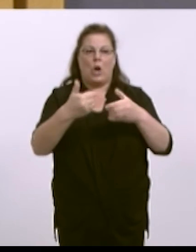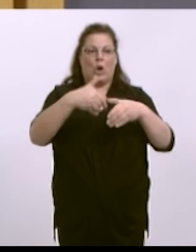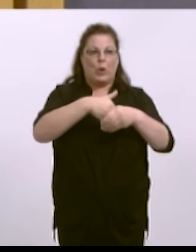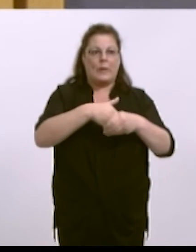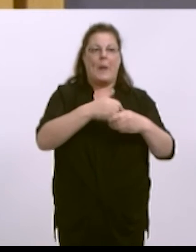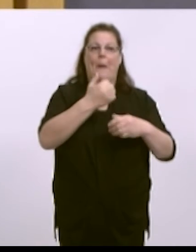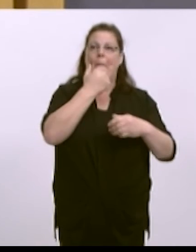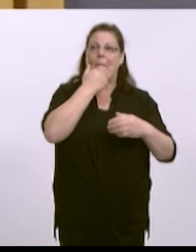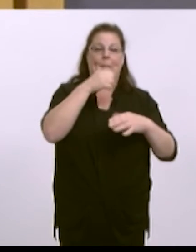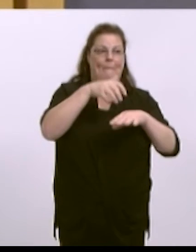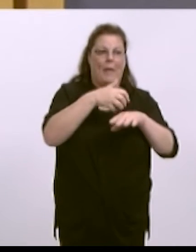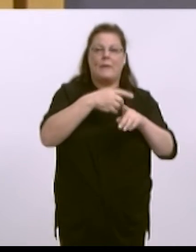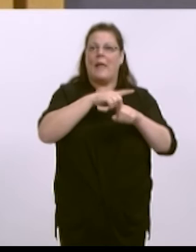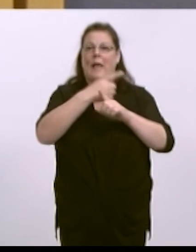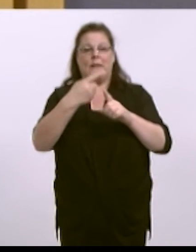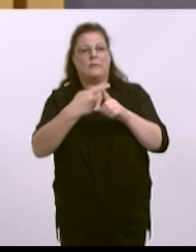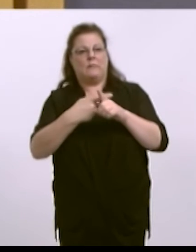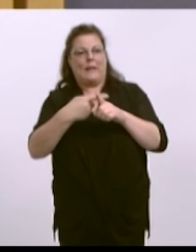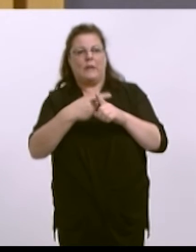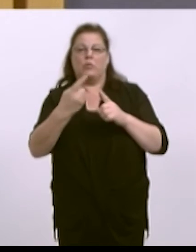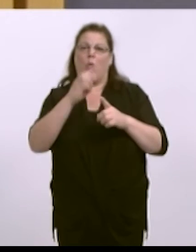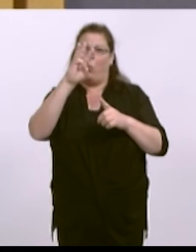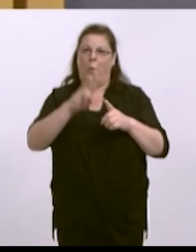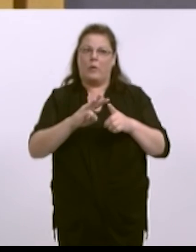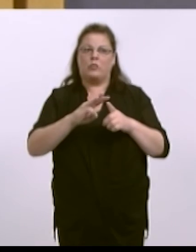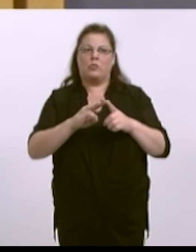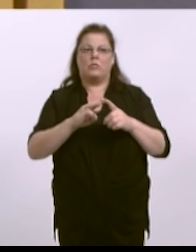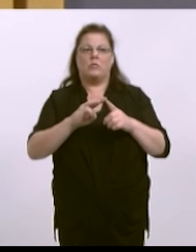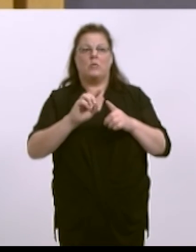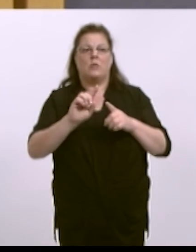best performance yet by our disadvantaged learners and, for the second year, the attainment